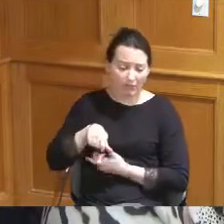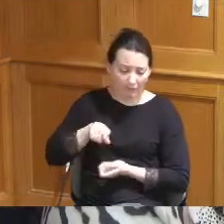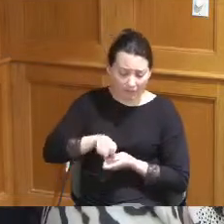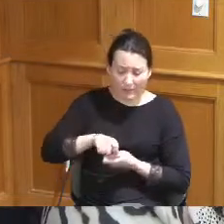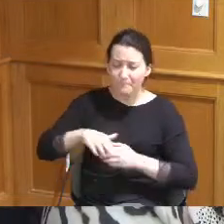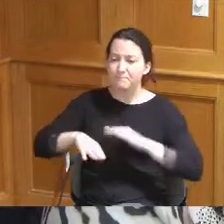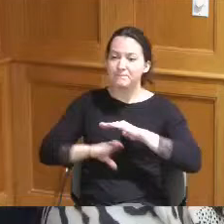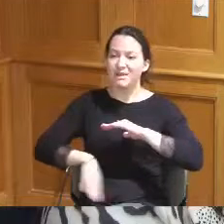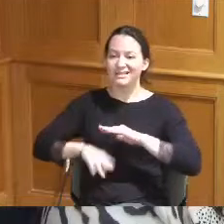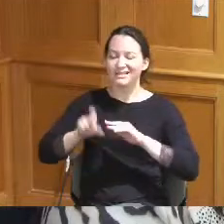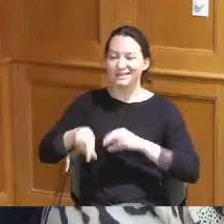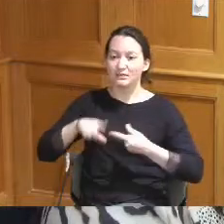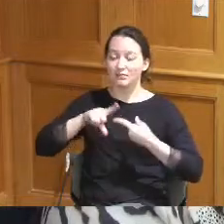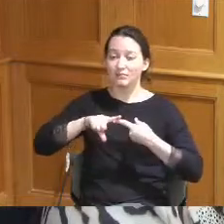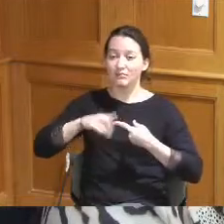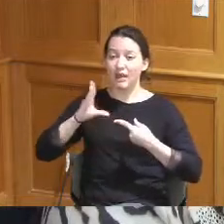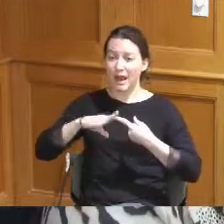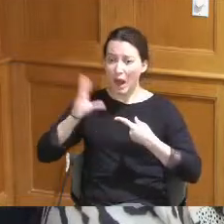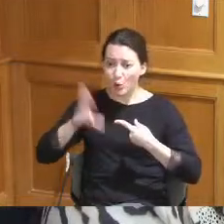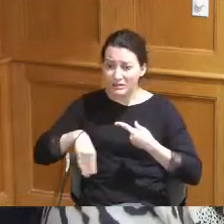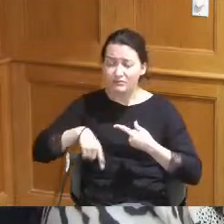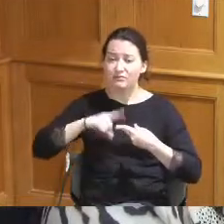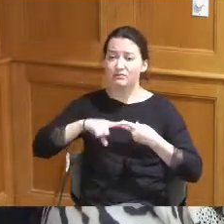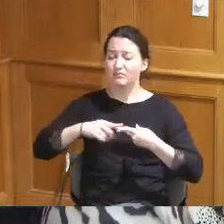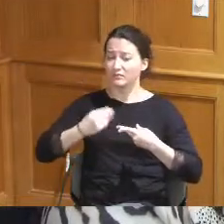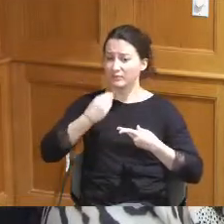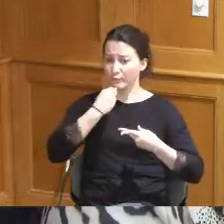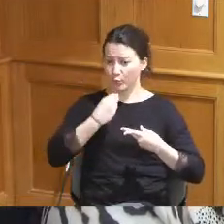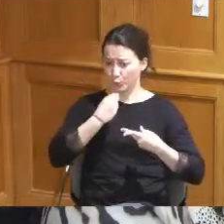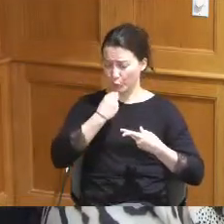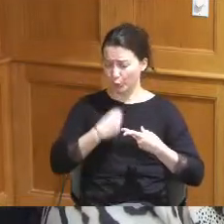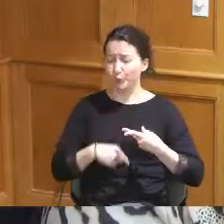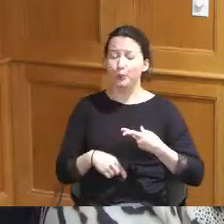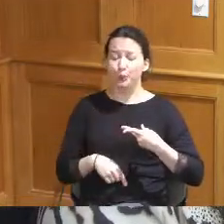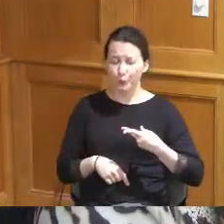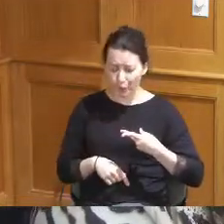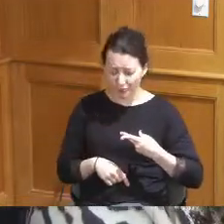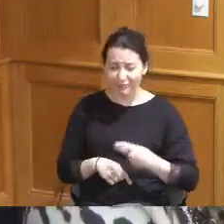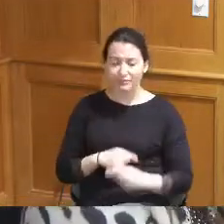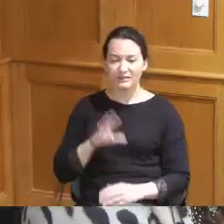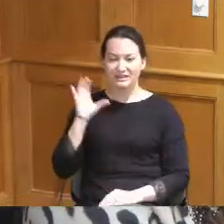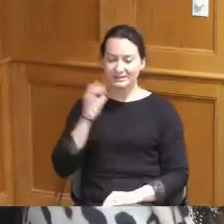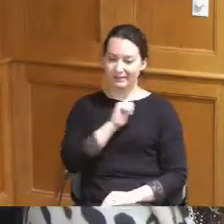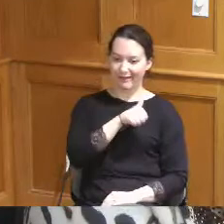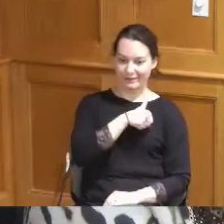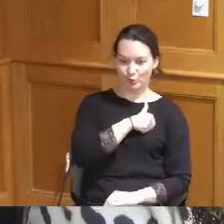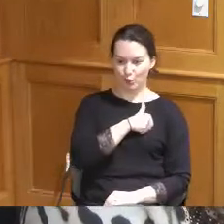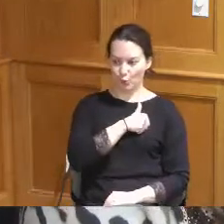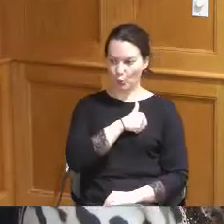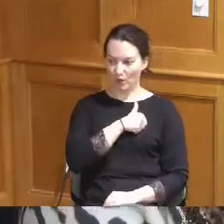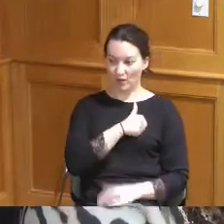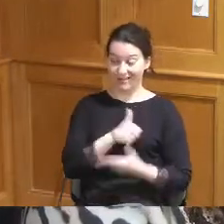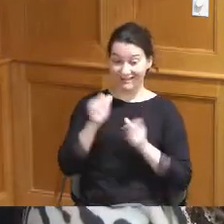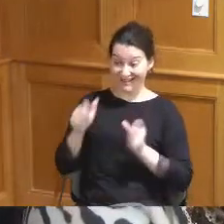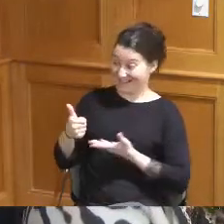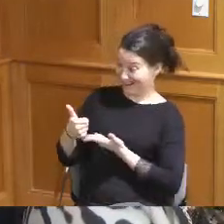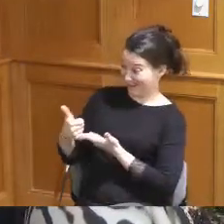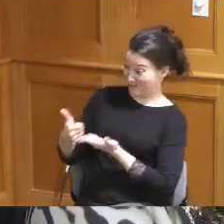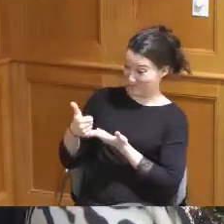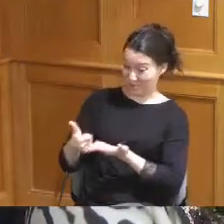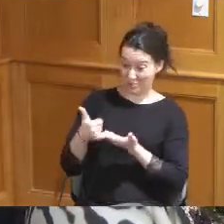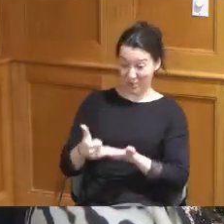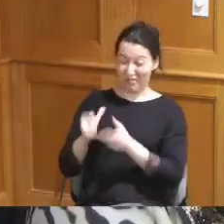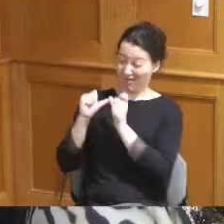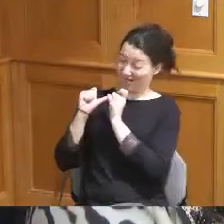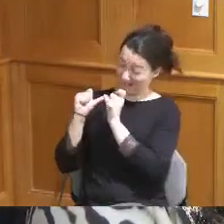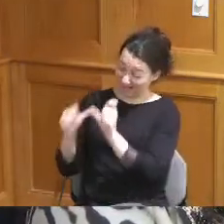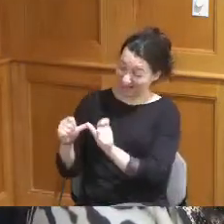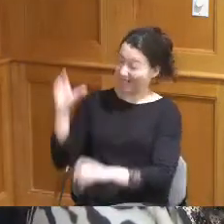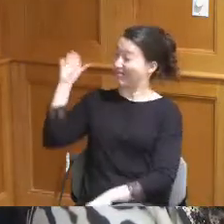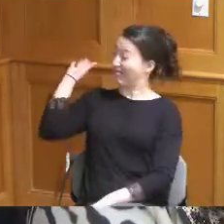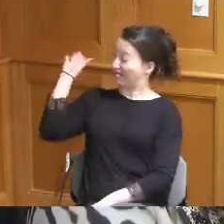or housing and something to eat and our attitude our ability to help people on a long term this